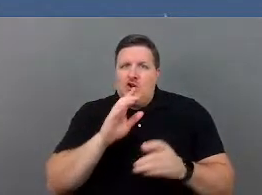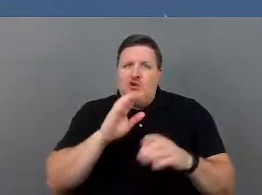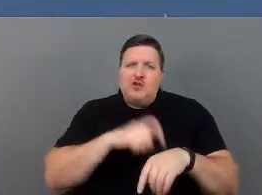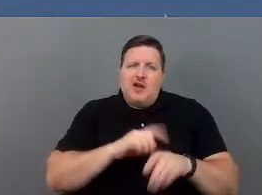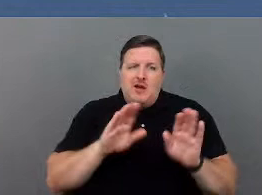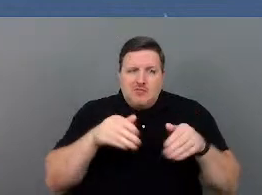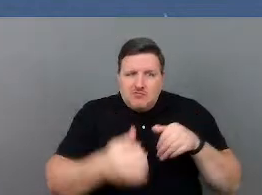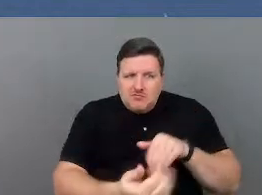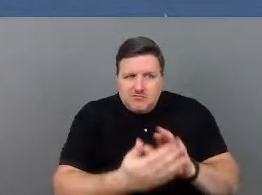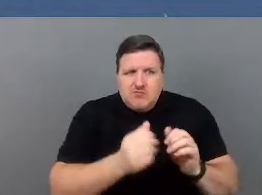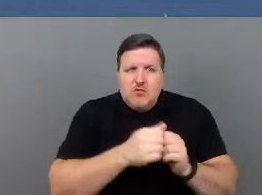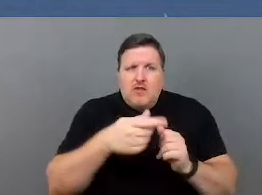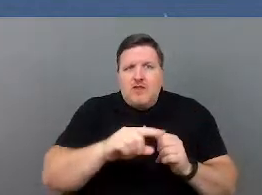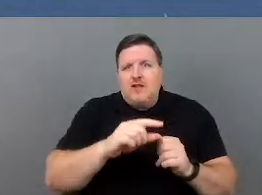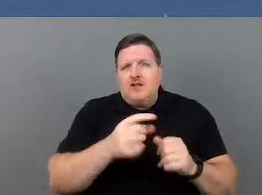ARE USING EFFECTIVELY THEIR TIME .